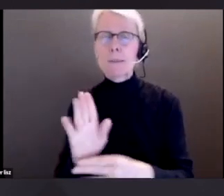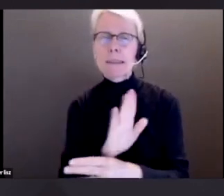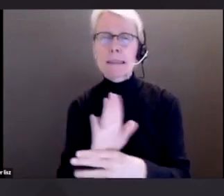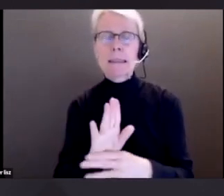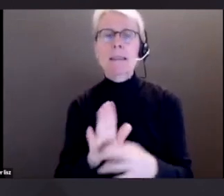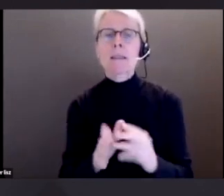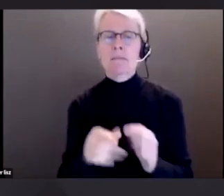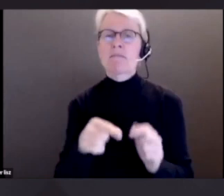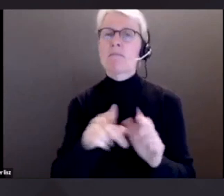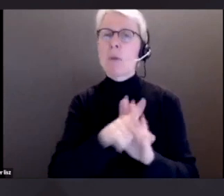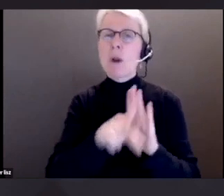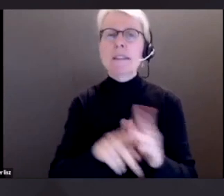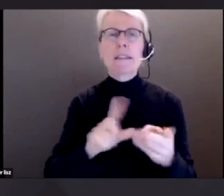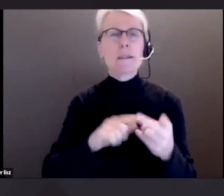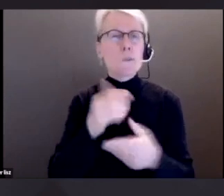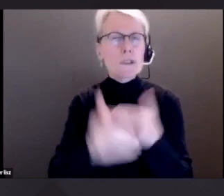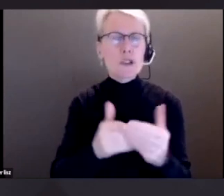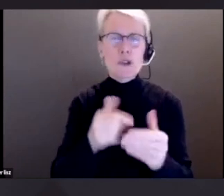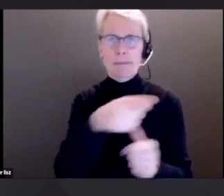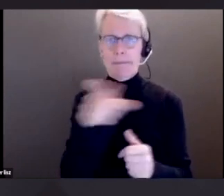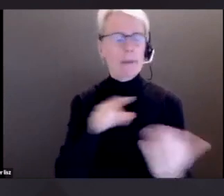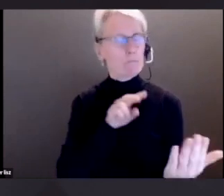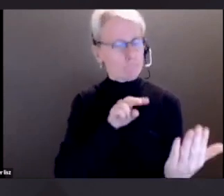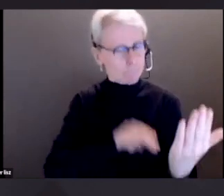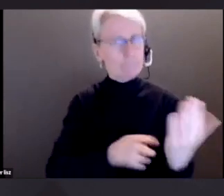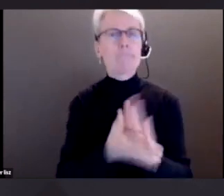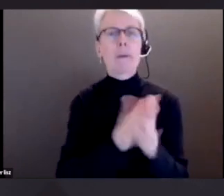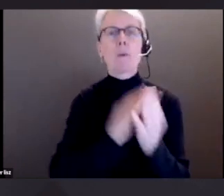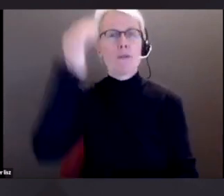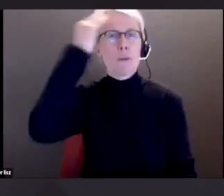We encourage you to review the toolkit and complete the self-assessment.